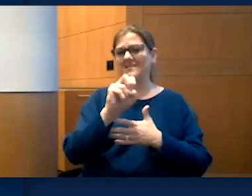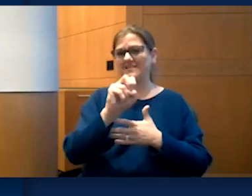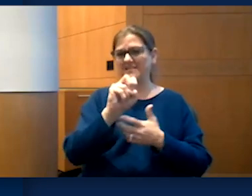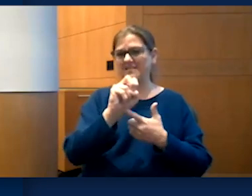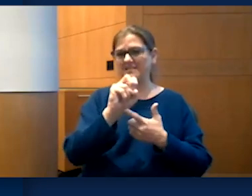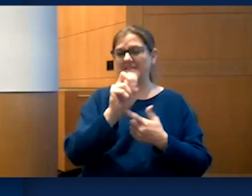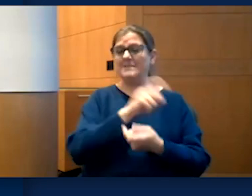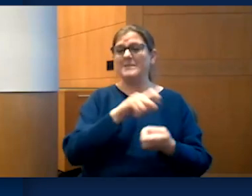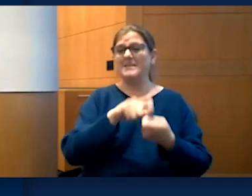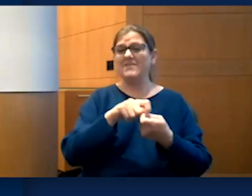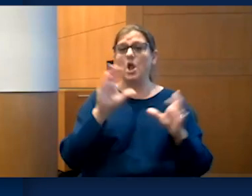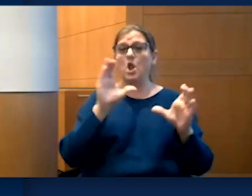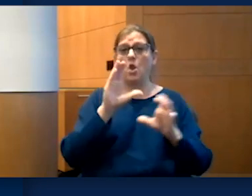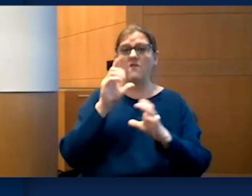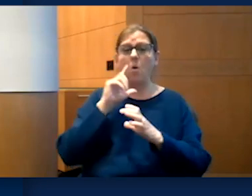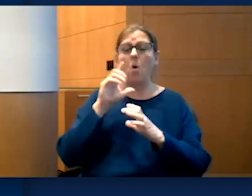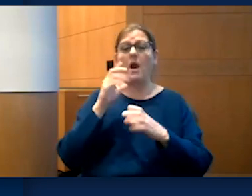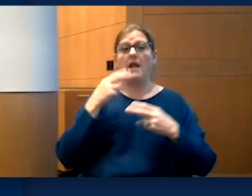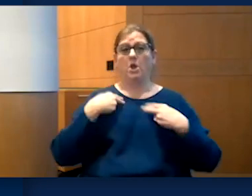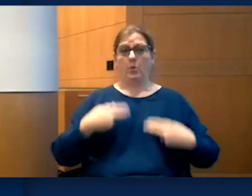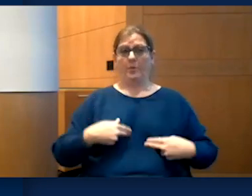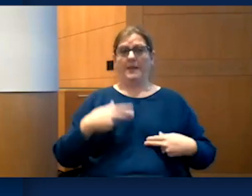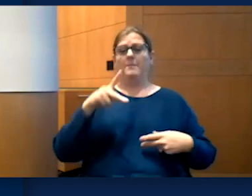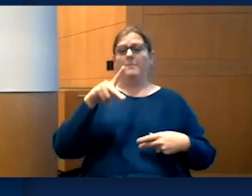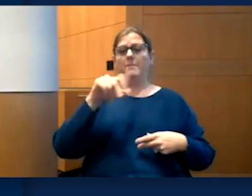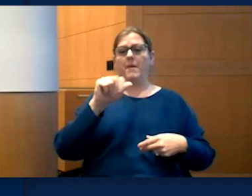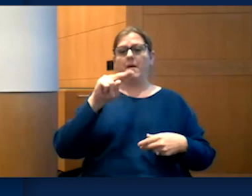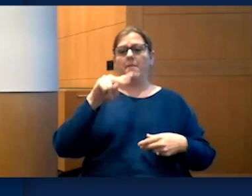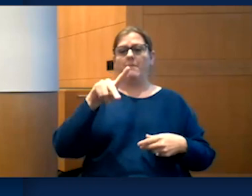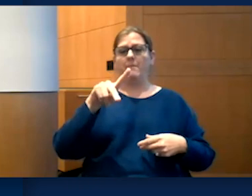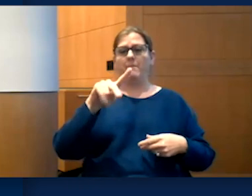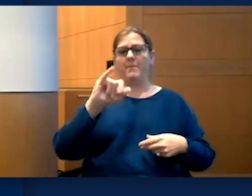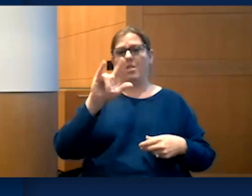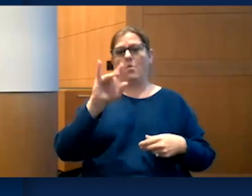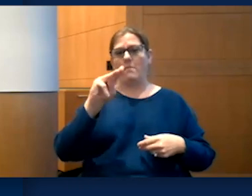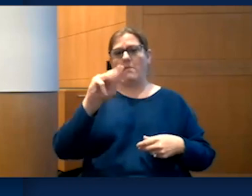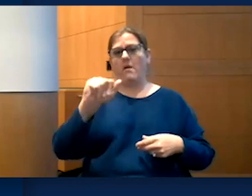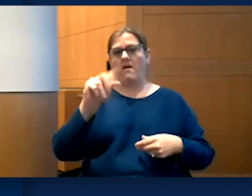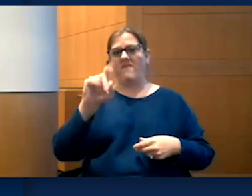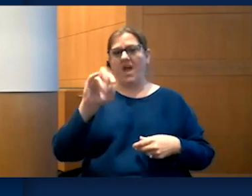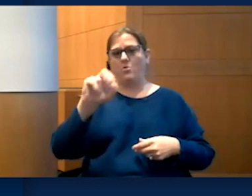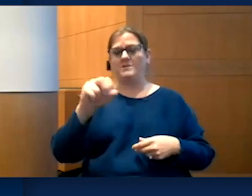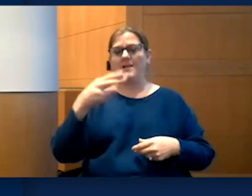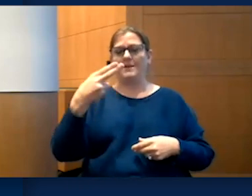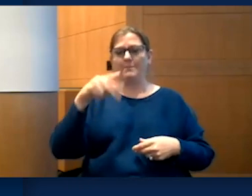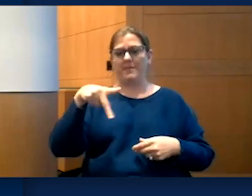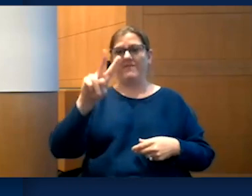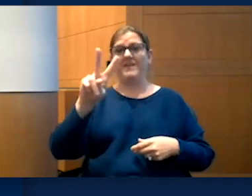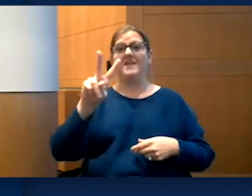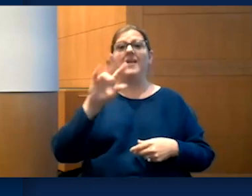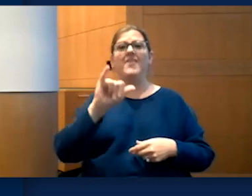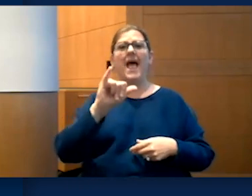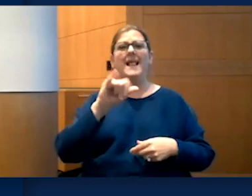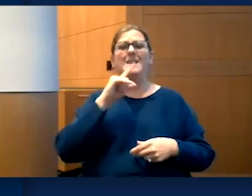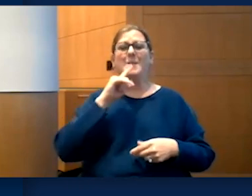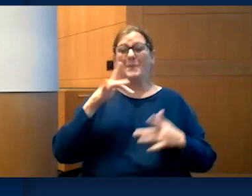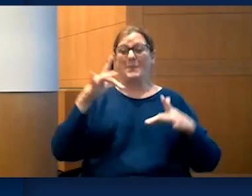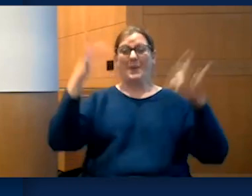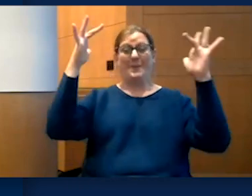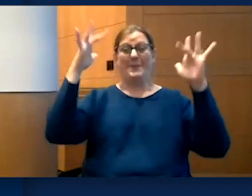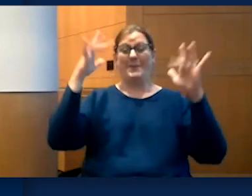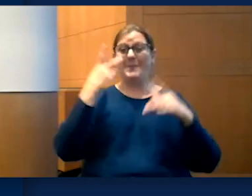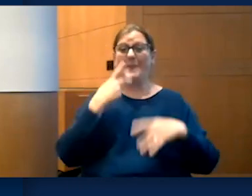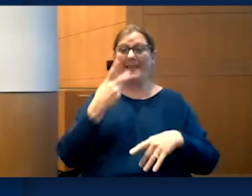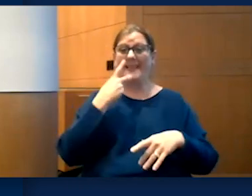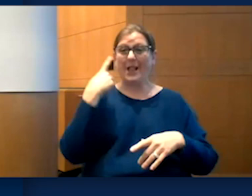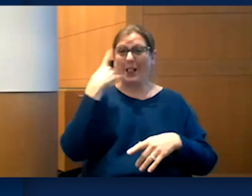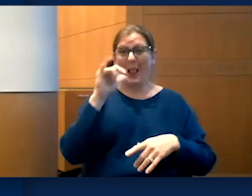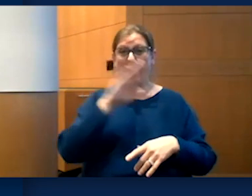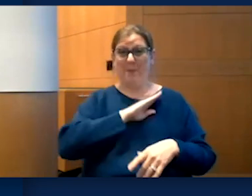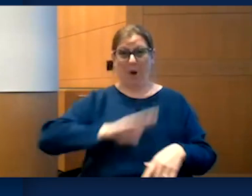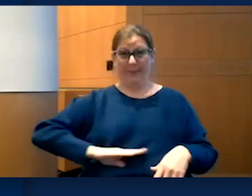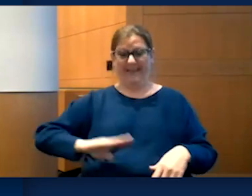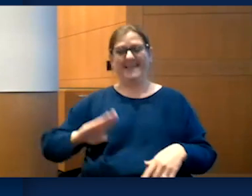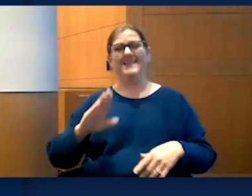We have two different ways of doing self-collection. The first is called a vaginal collection device. We are specifically looking for human pappiloma virus, HPV. The top one you see in the Barbie bright pink is what we call the Rovers Evelyn Brush. The second one below that with the little red tap is what we call the floq swab.